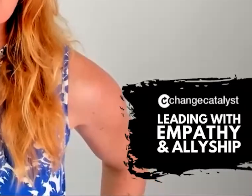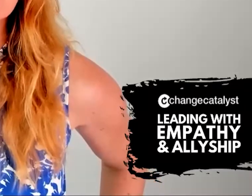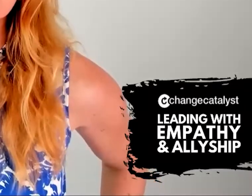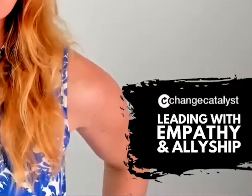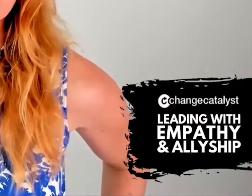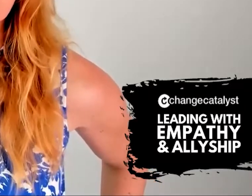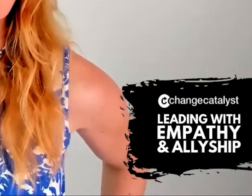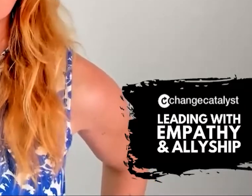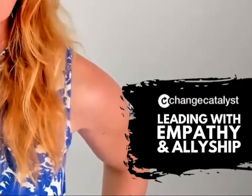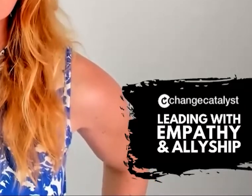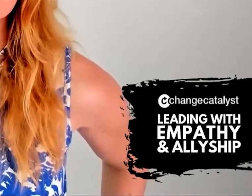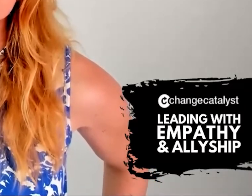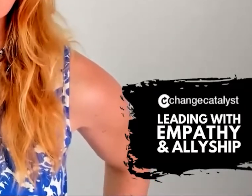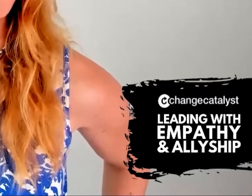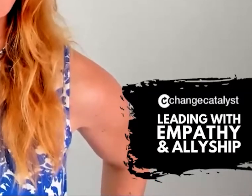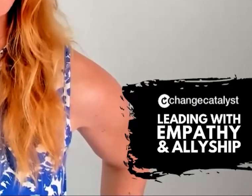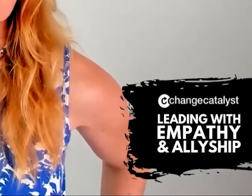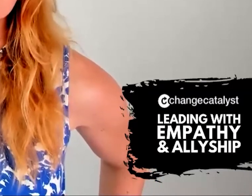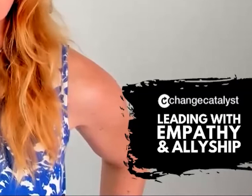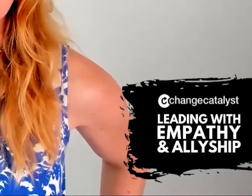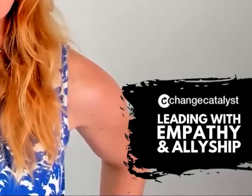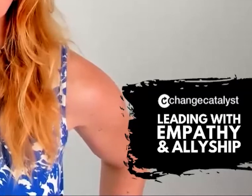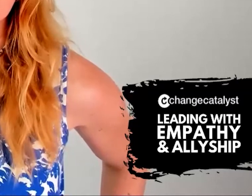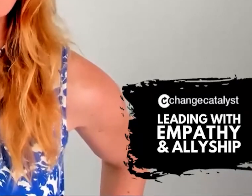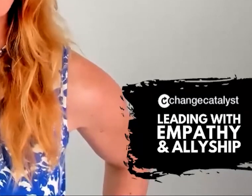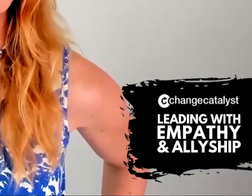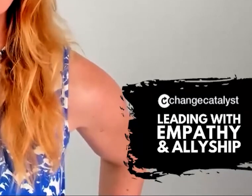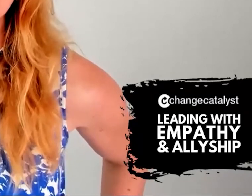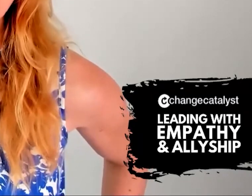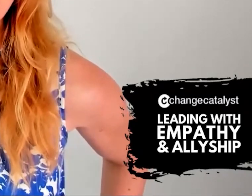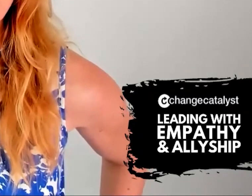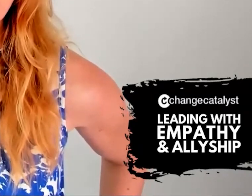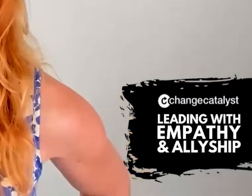I'm Melinda Briana Epler, founder and CEO of Change Catalyst and author of How To Be An Ally.